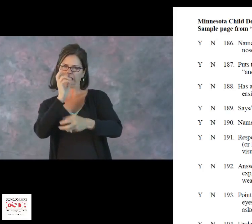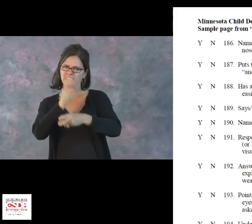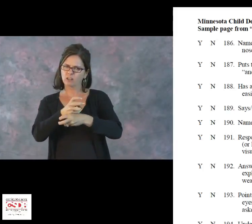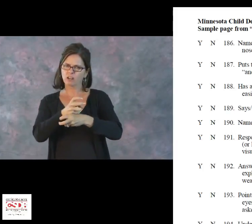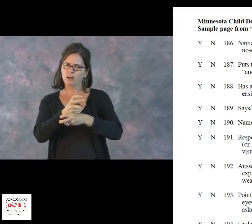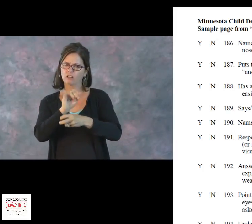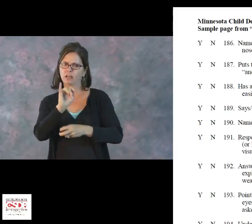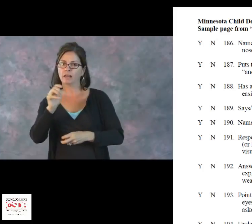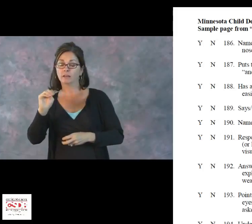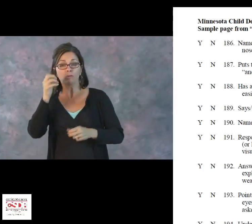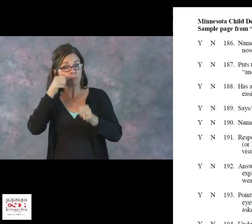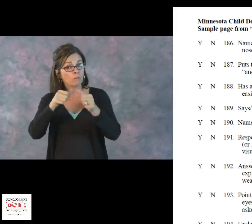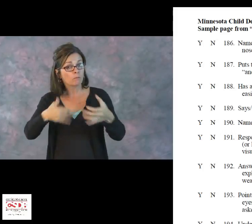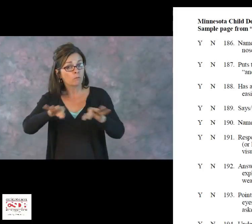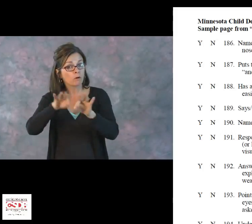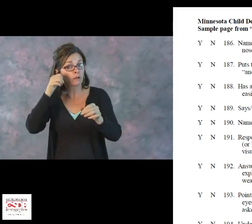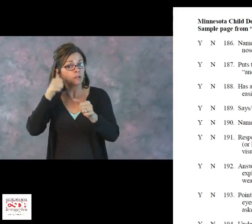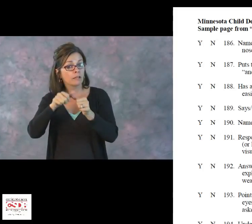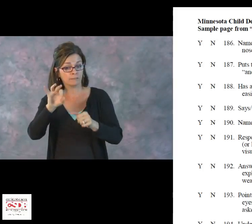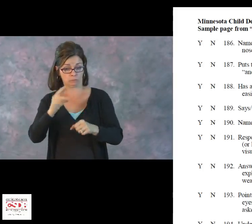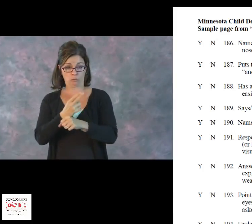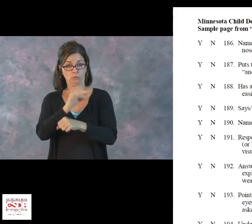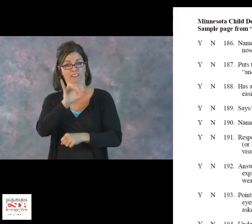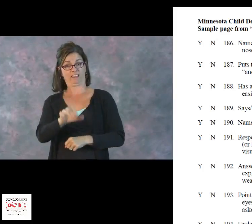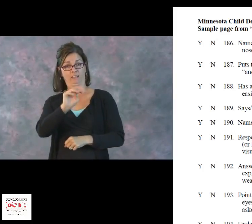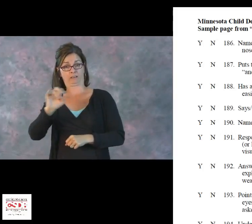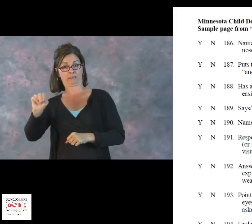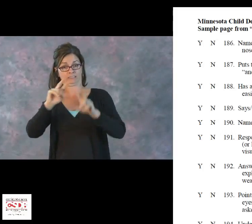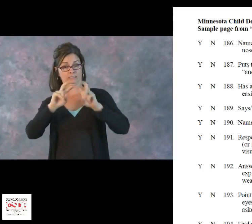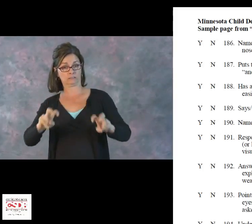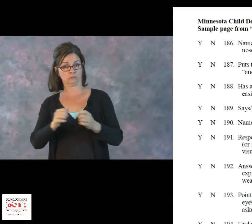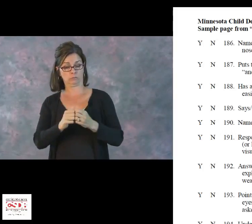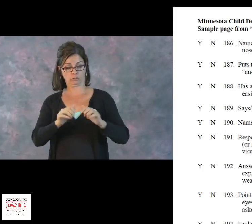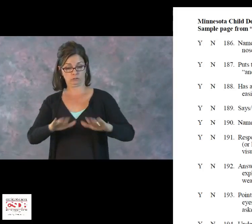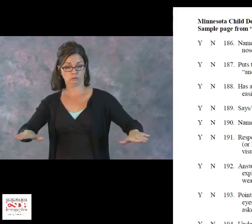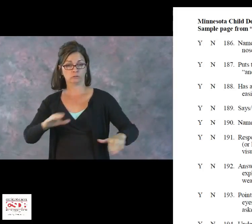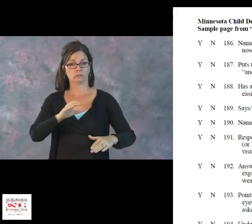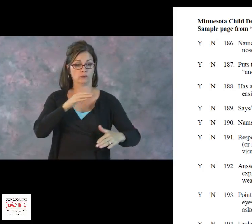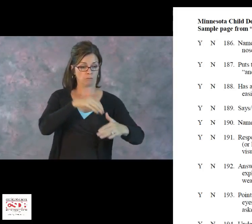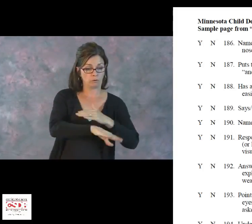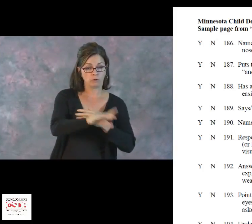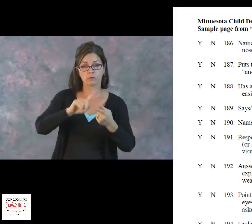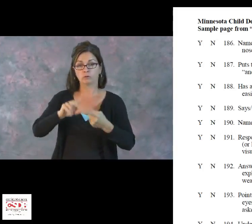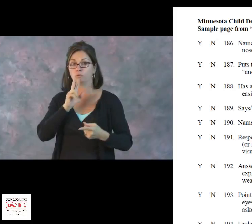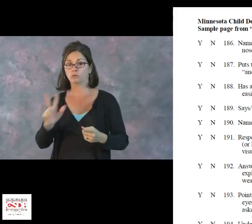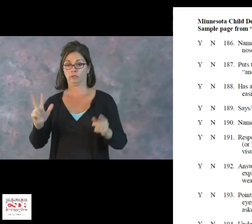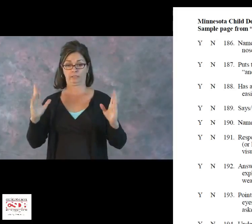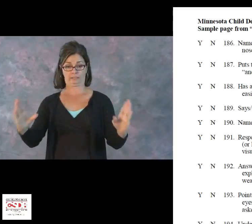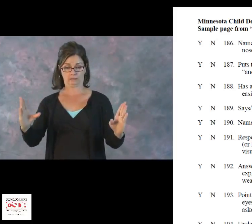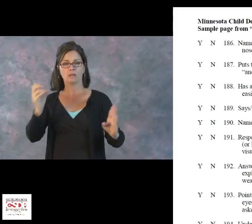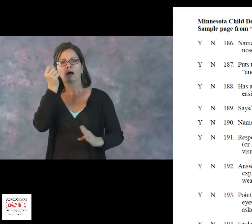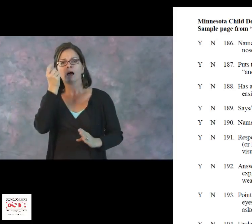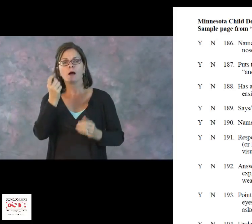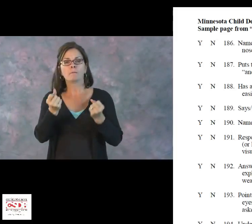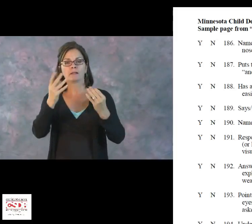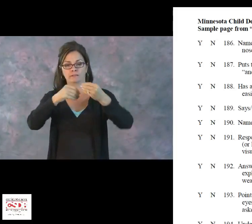Remember, that if you're using this particular assessment with children from Birth-3, that many of the items are going to be items